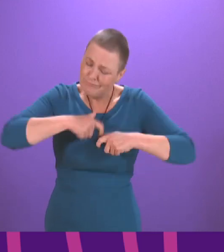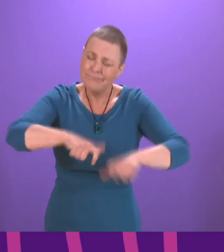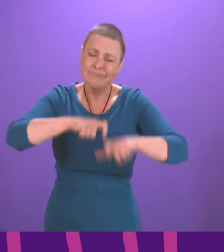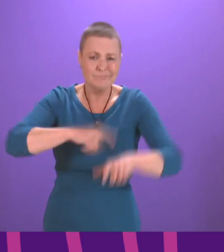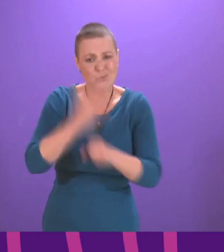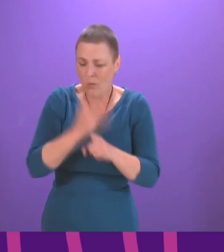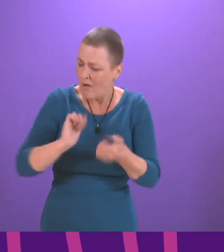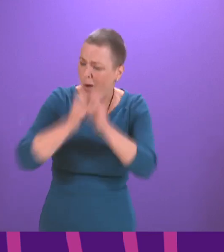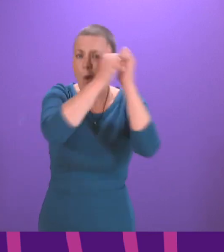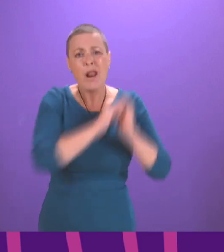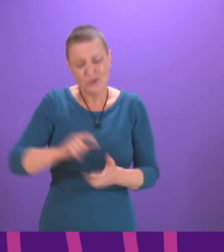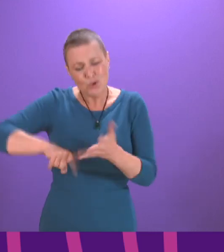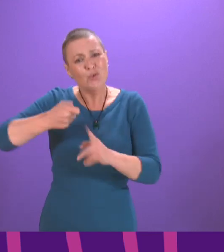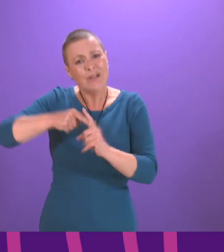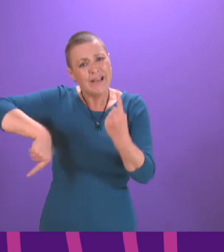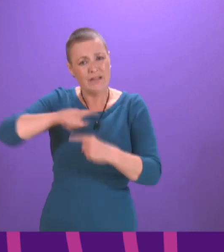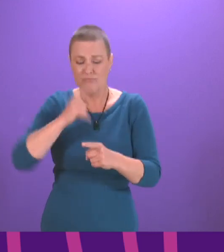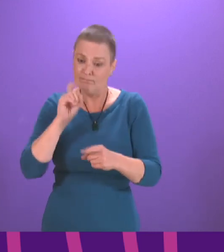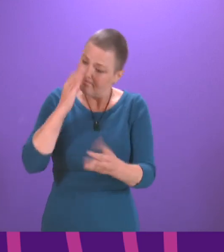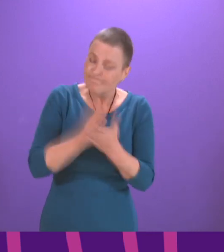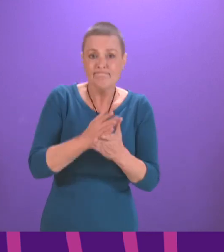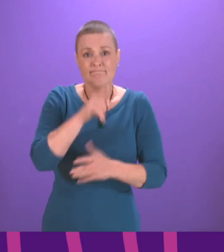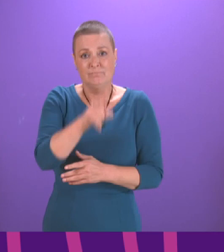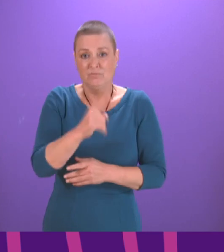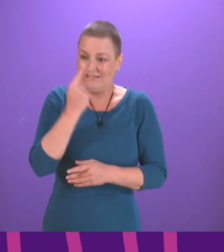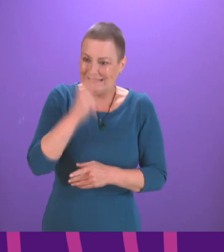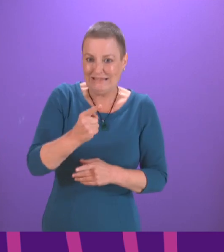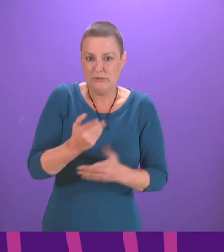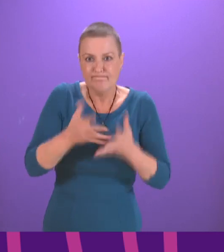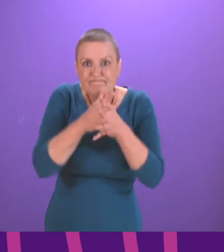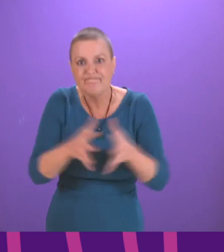our colleagues across the United Kingdom to ensure that we see expanded and appropriate